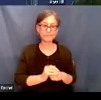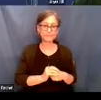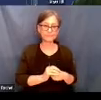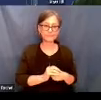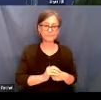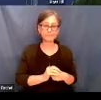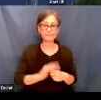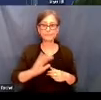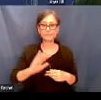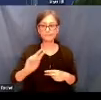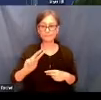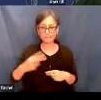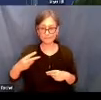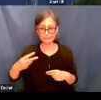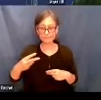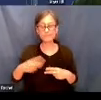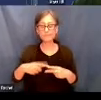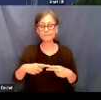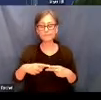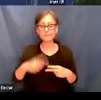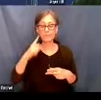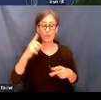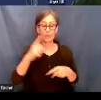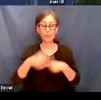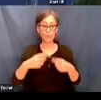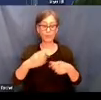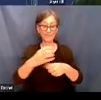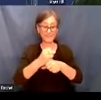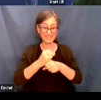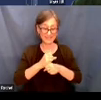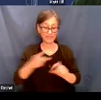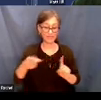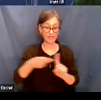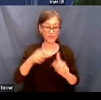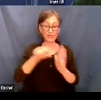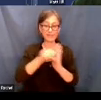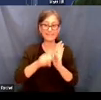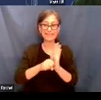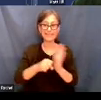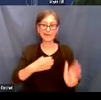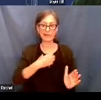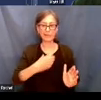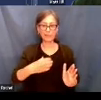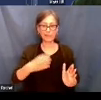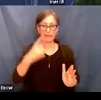Second, upon receipt of the first state complaint in a school year.